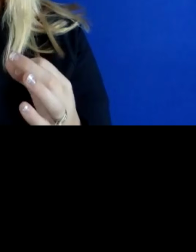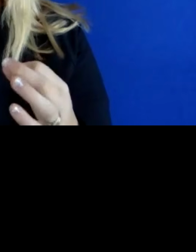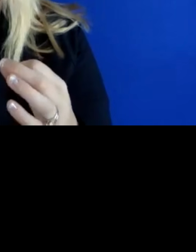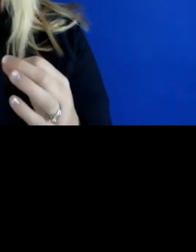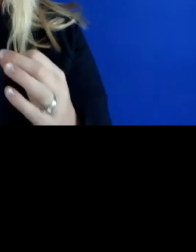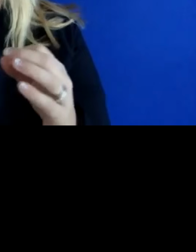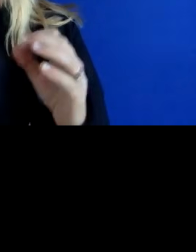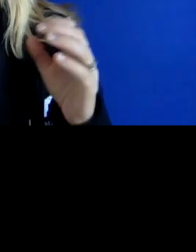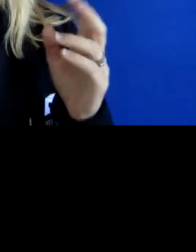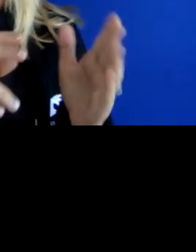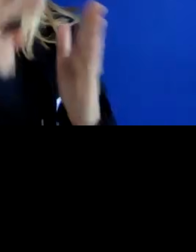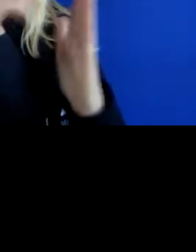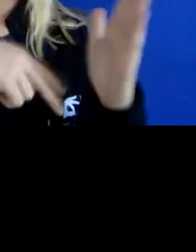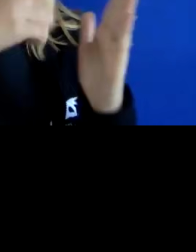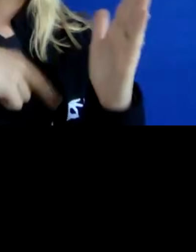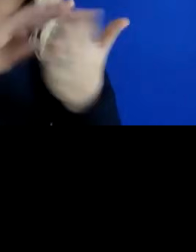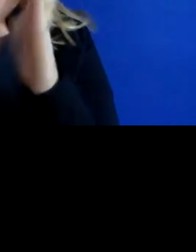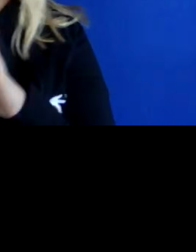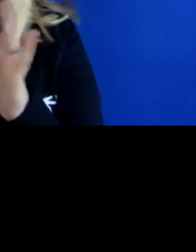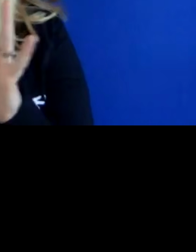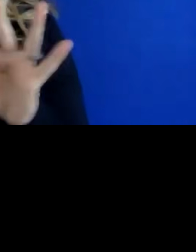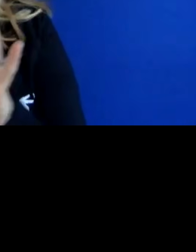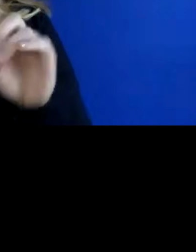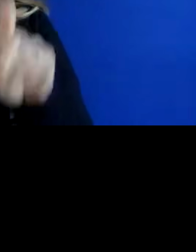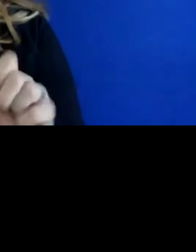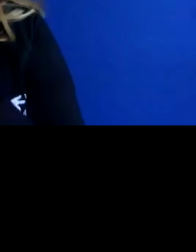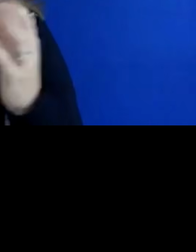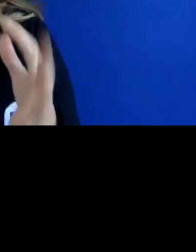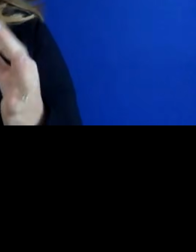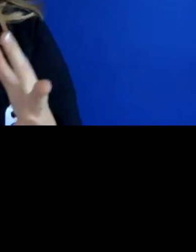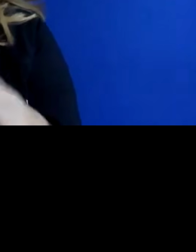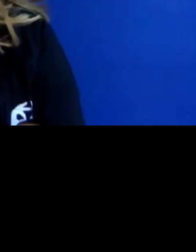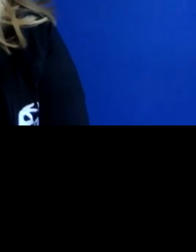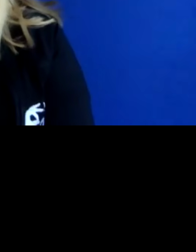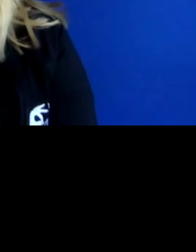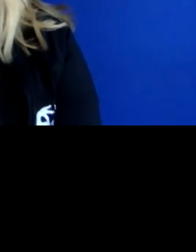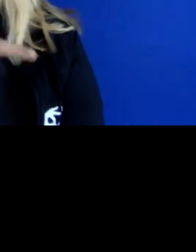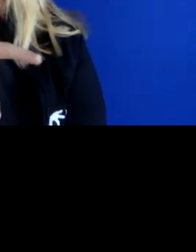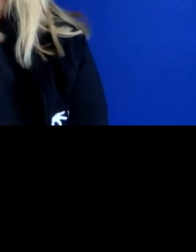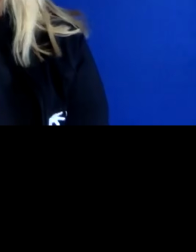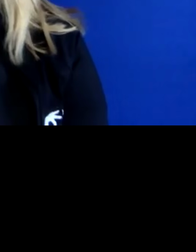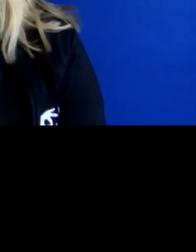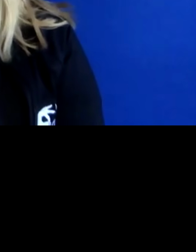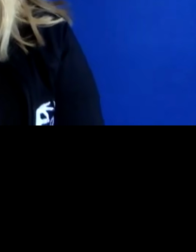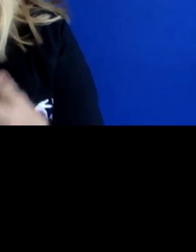So I hope to see everyone there. Thanks again, Meryl. Please feel free to reach out to us or reach out to Meryl if you have any follow-up questions.